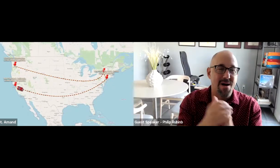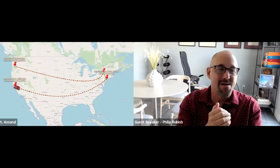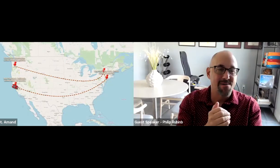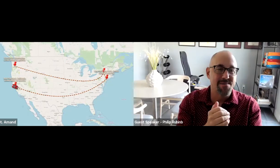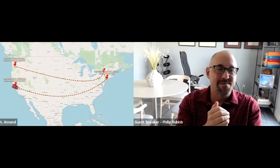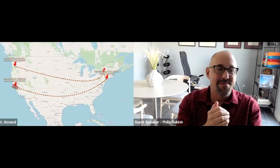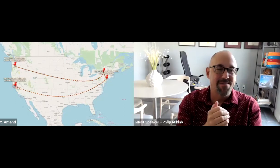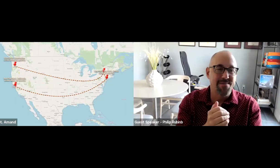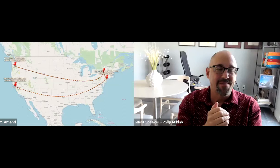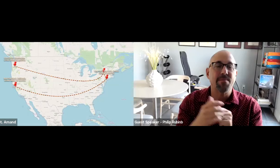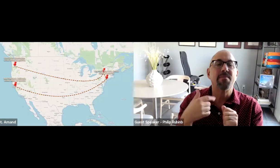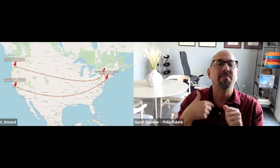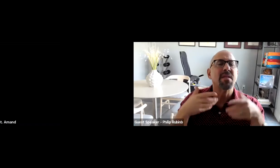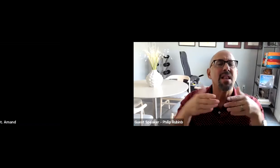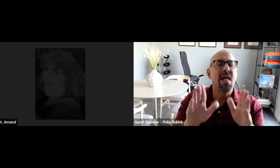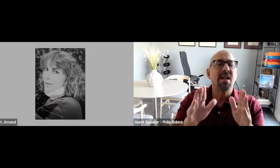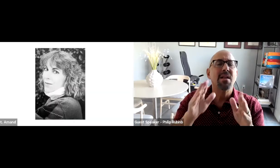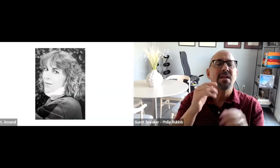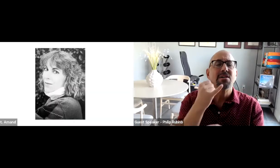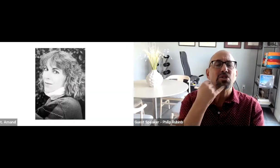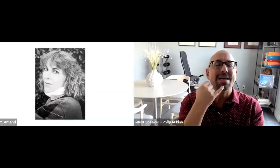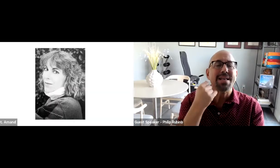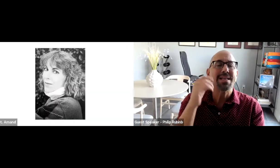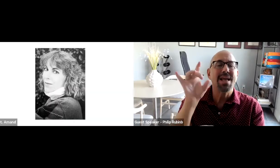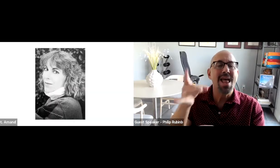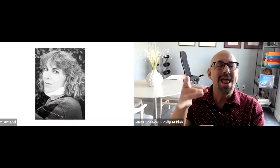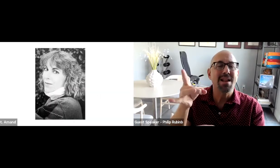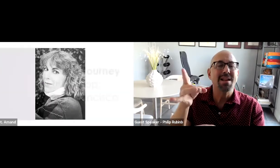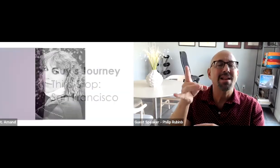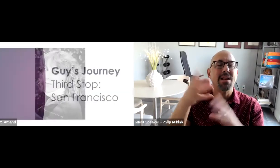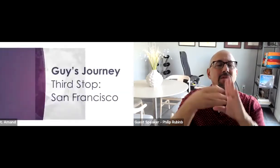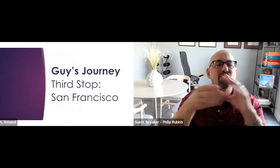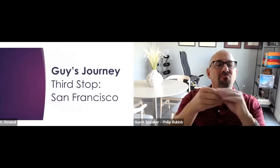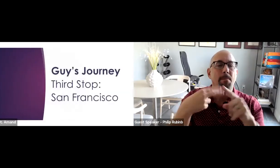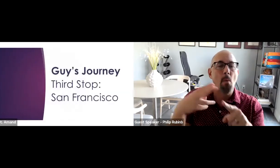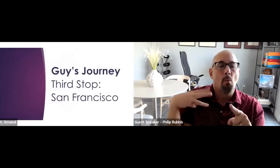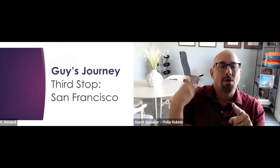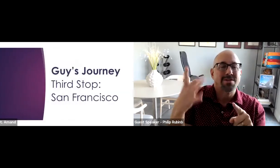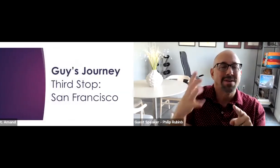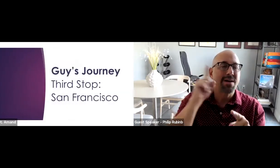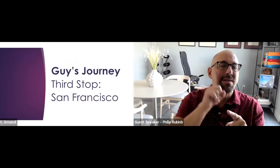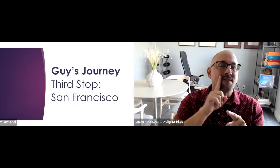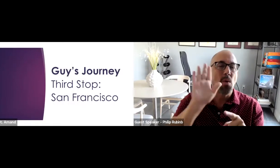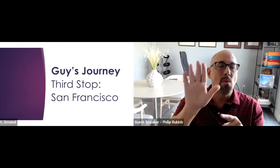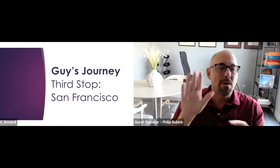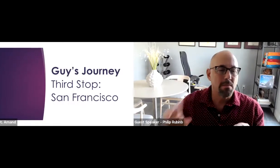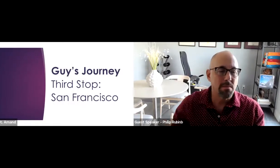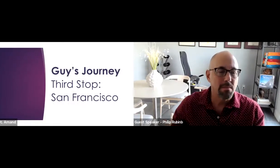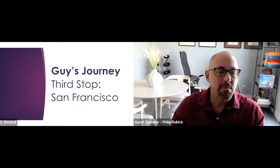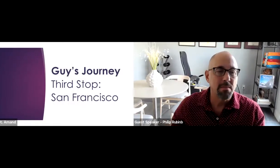You could see the main trip is to San Francisco--heh heh!-- but I'm going to let Jeanine and Ed tell a little bit